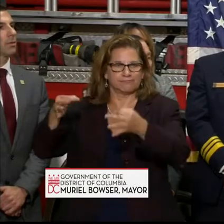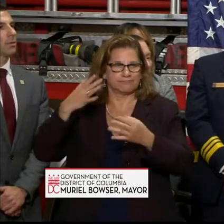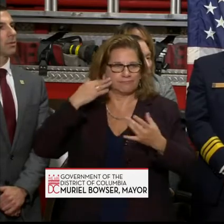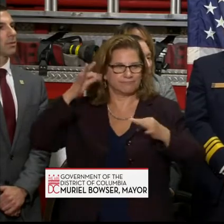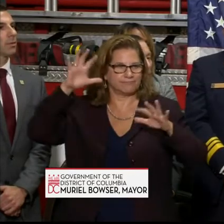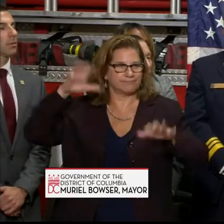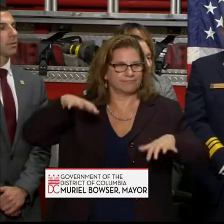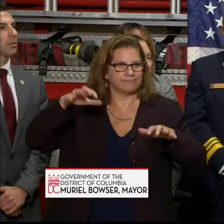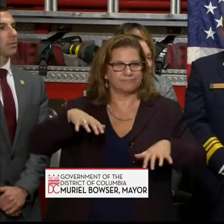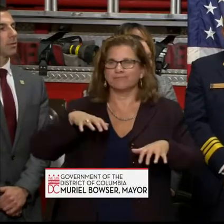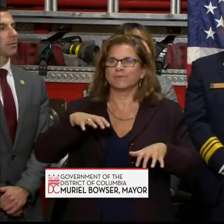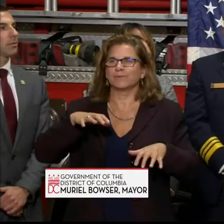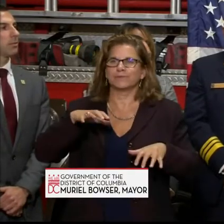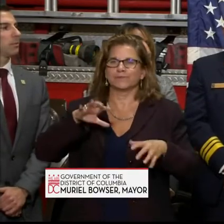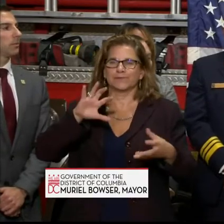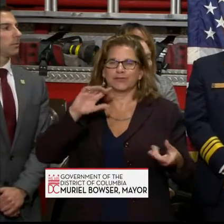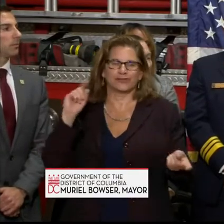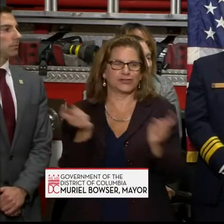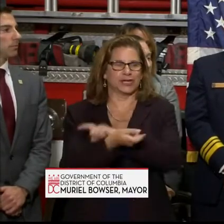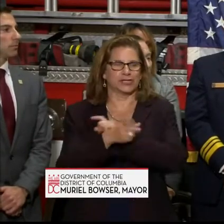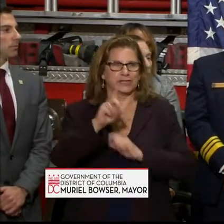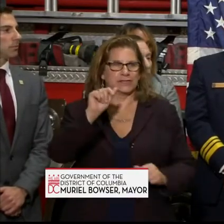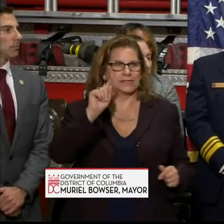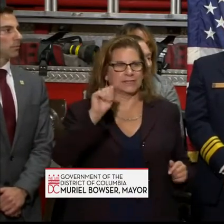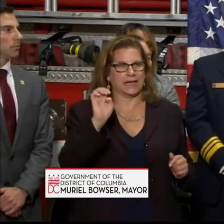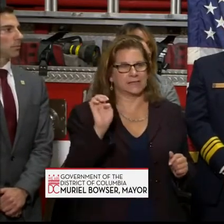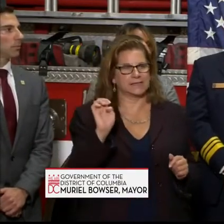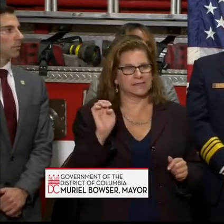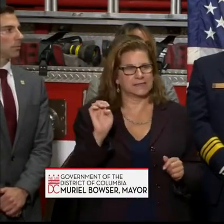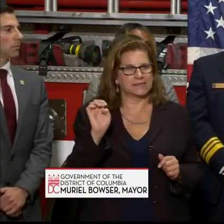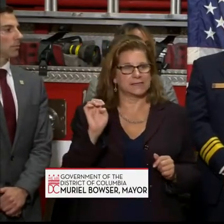I WOULD LIKE NOW TO CALL ON DIRECTOR CHRIS RODRIGUEZ WHO